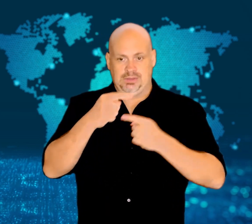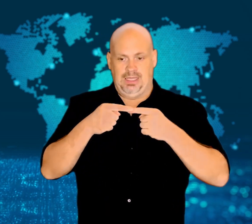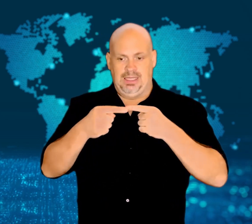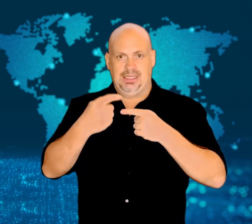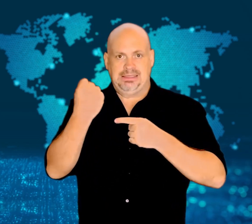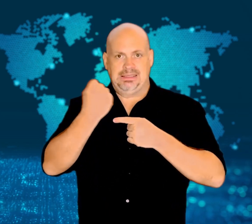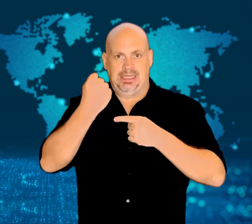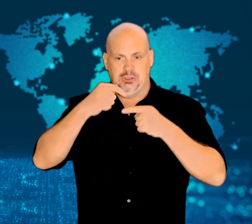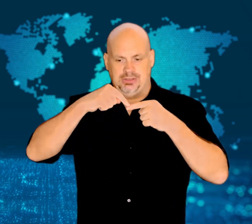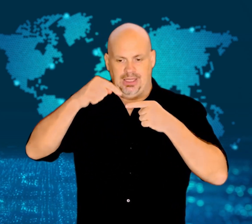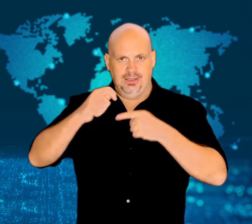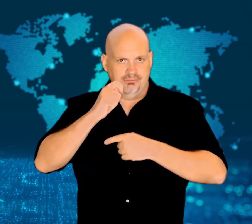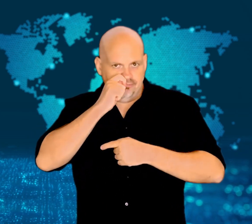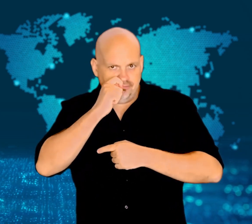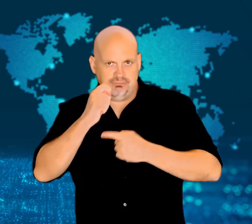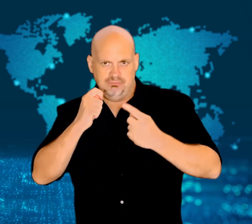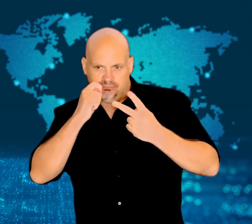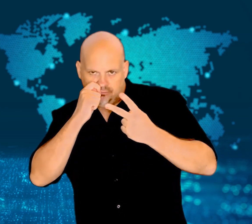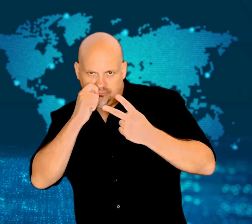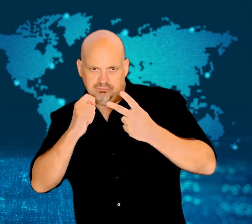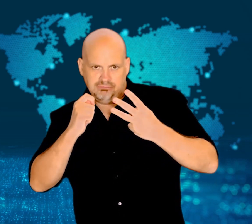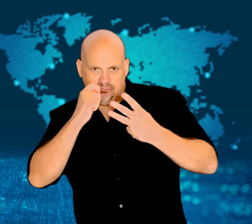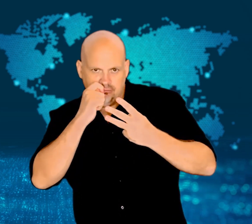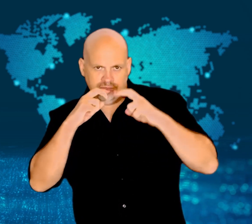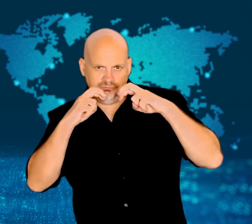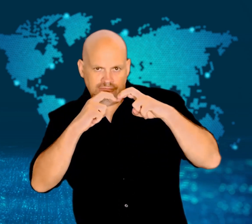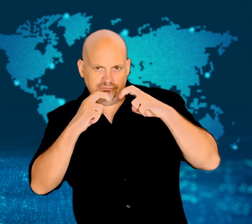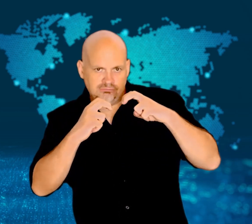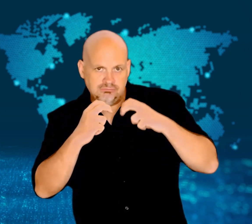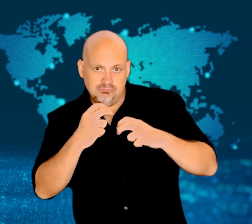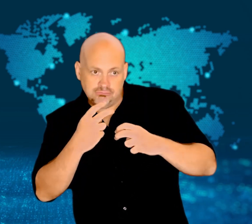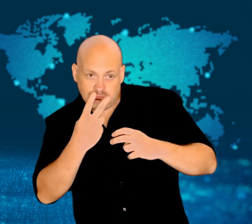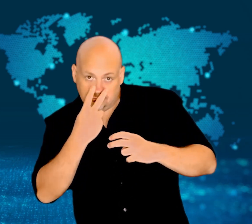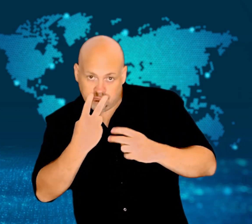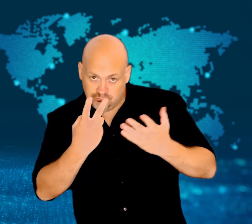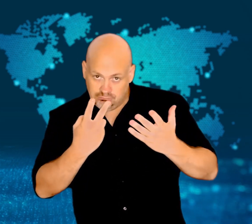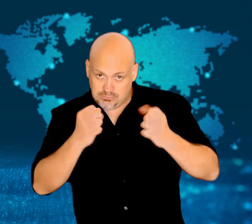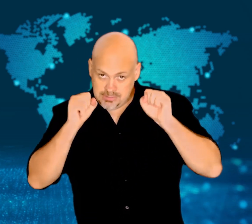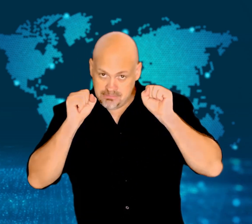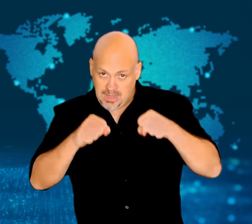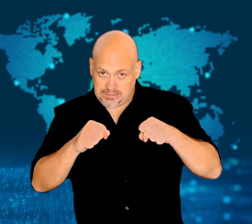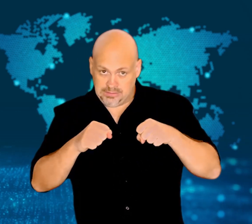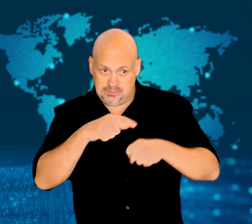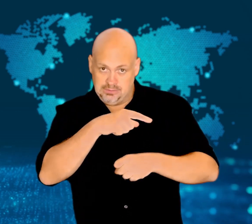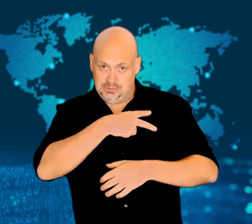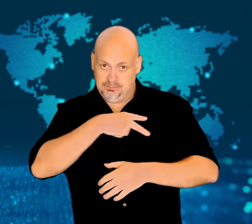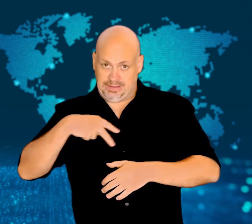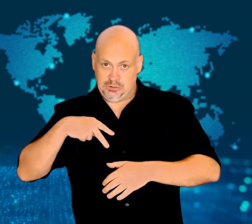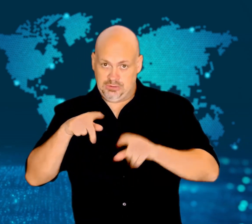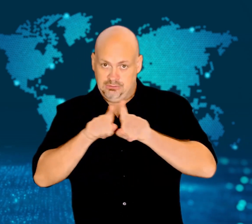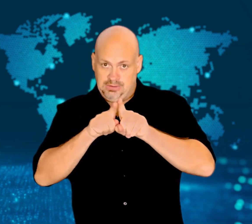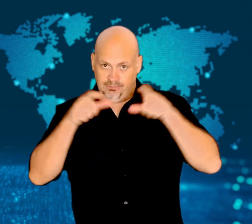and Saturday to see if other restrictions are needed.